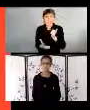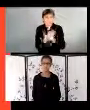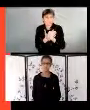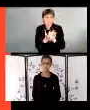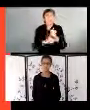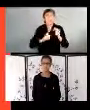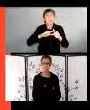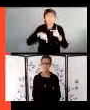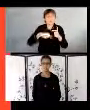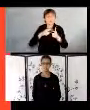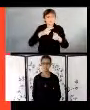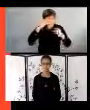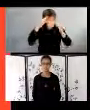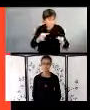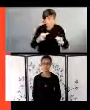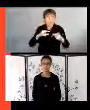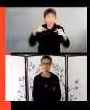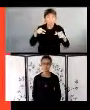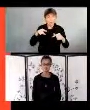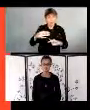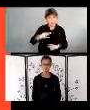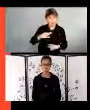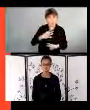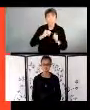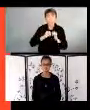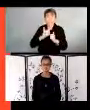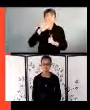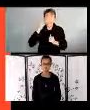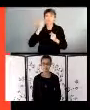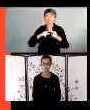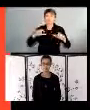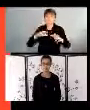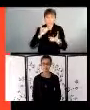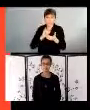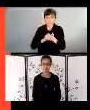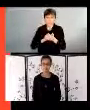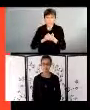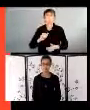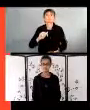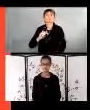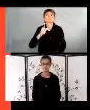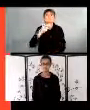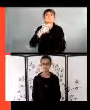if you will apply and how best to do so. The full program guidelines and the Investment